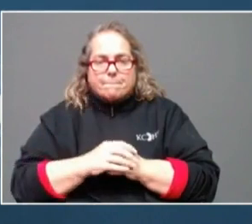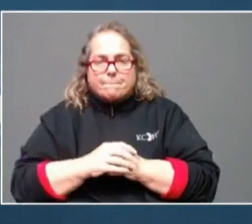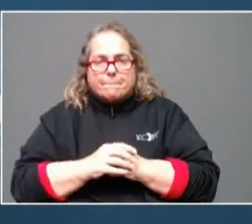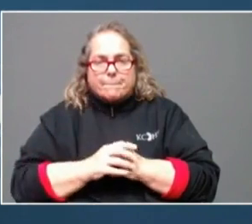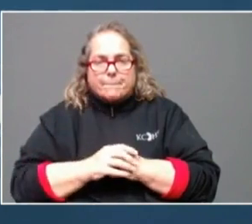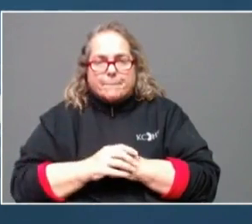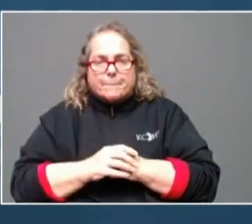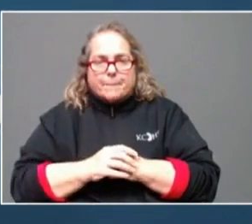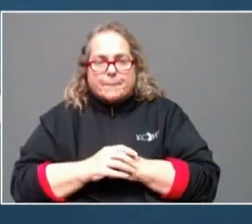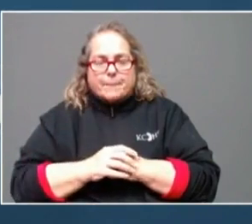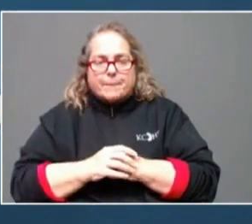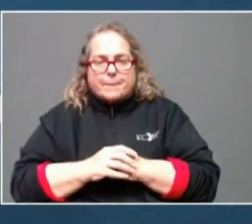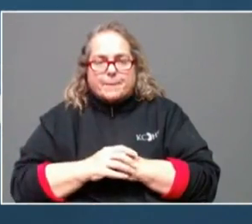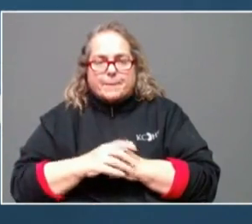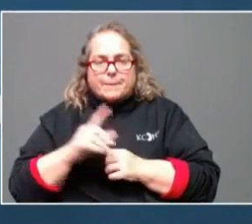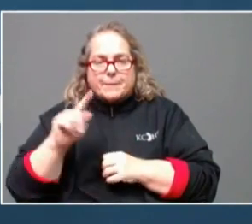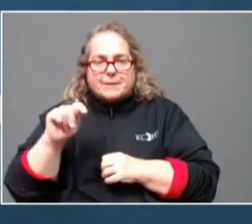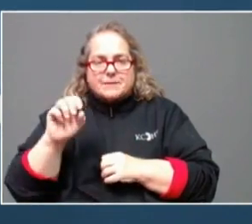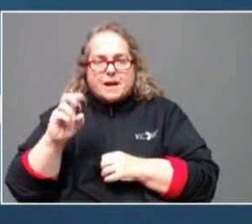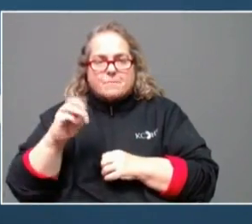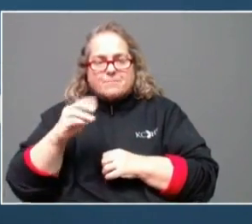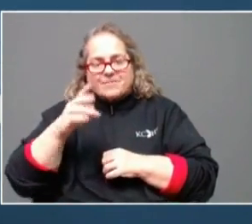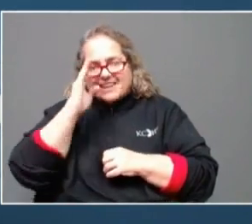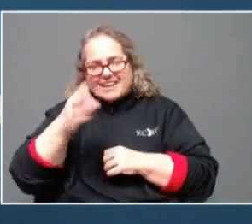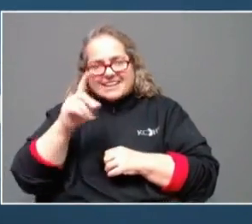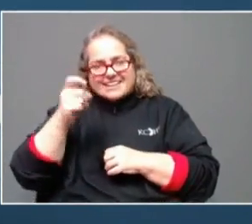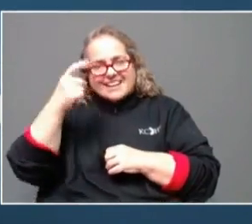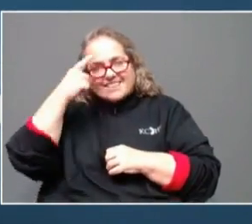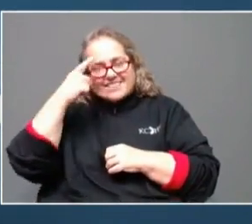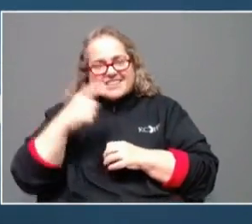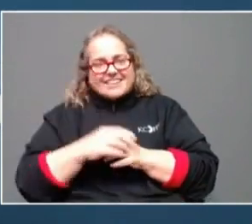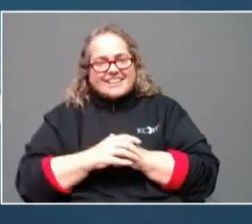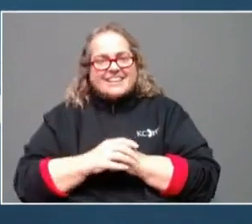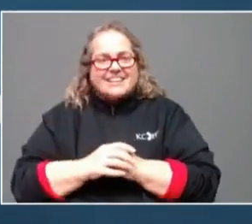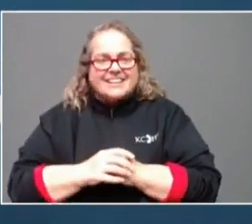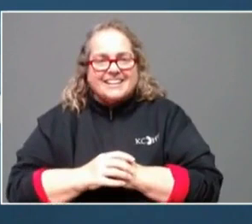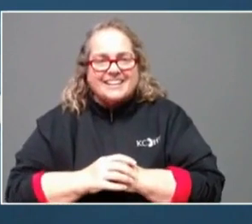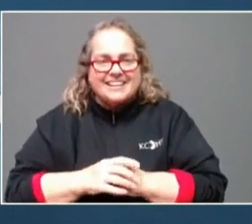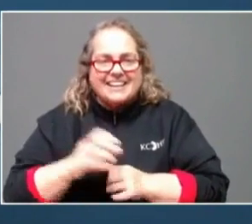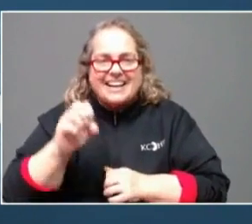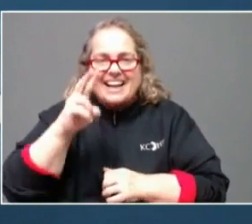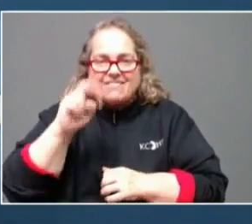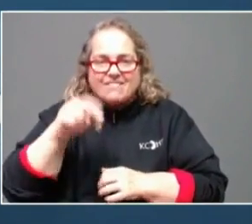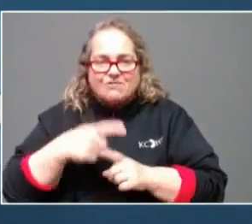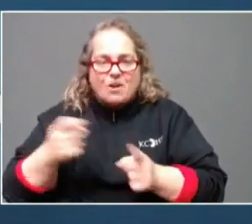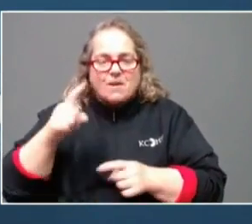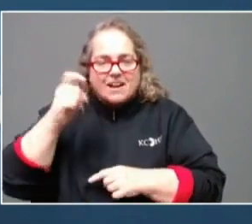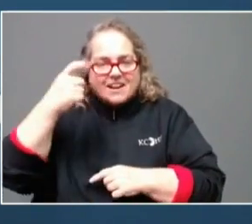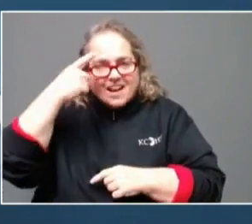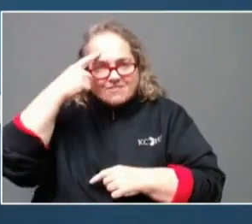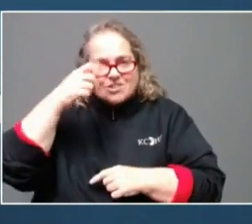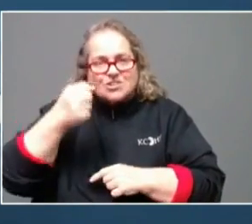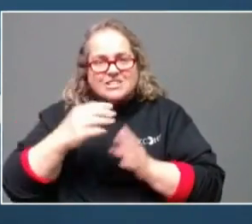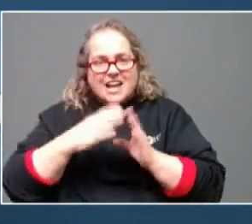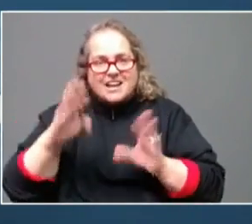tom late tech, even from the governor's mansion. I I have to take a question from tom latex.